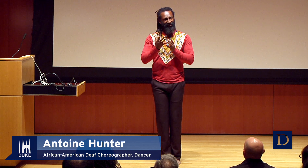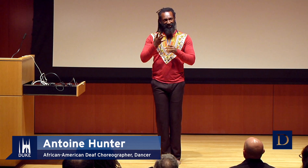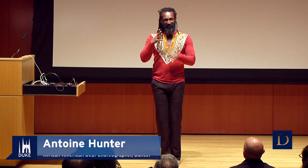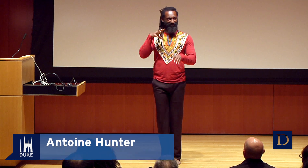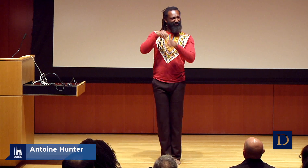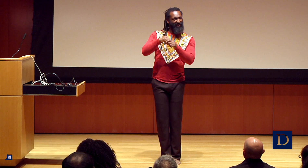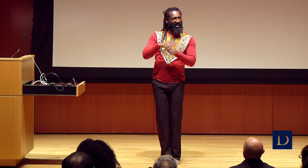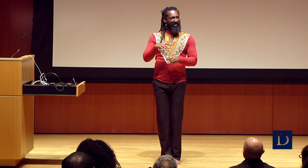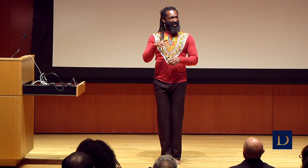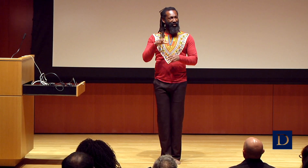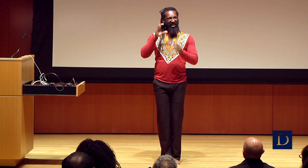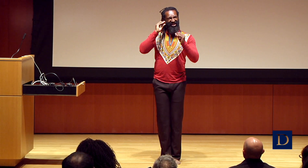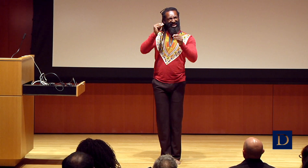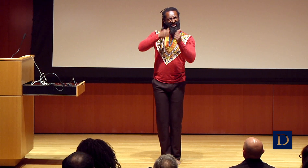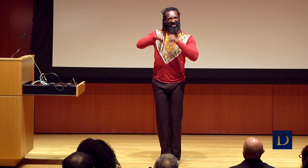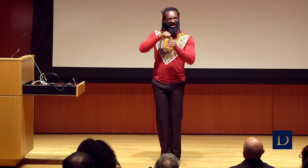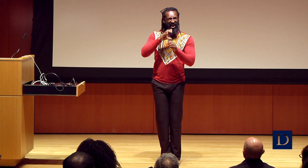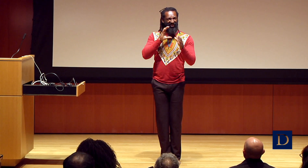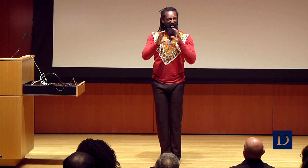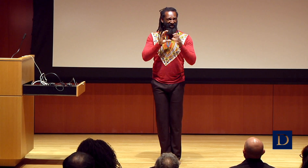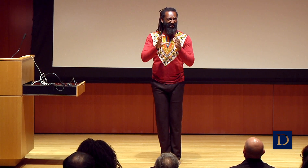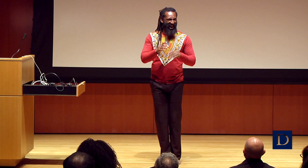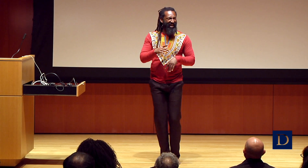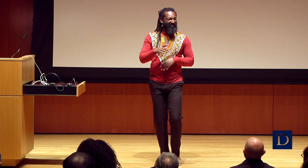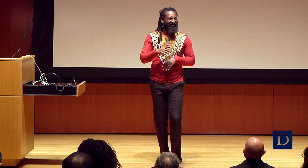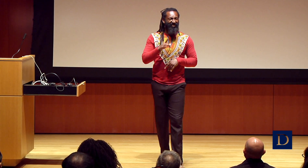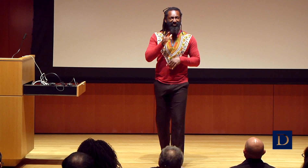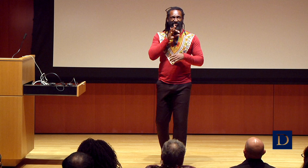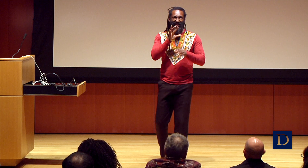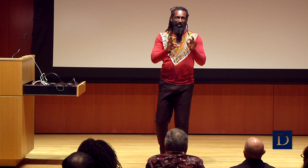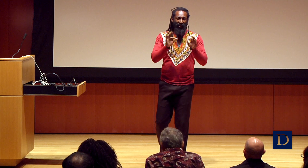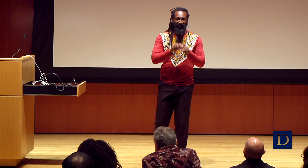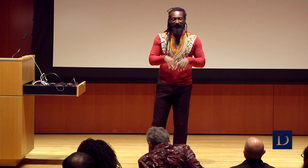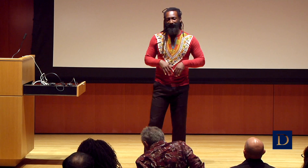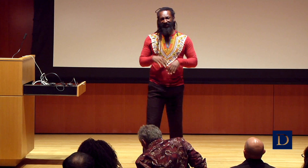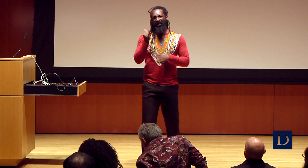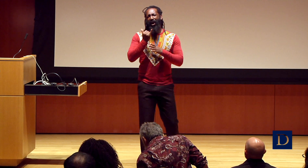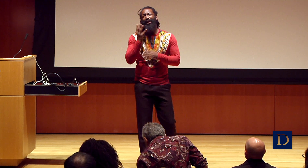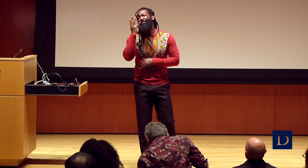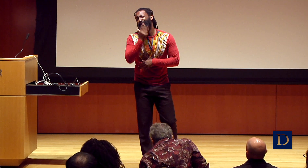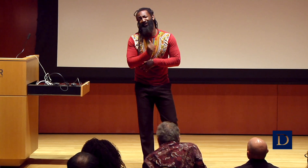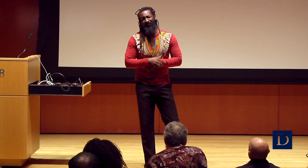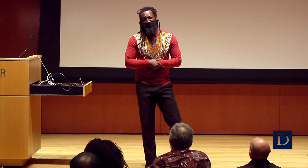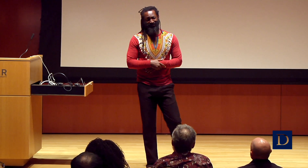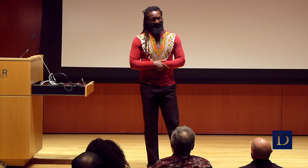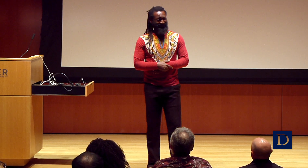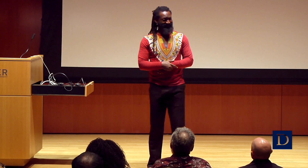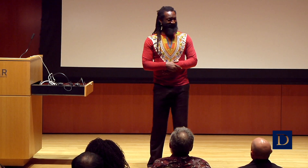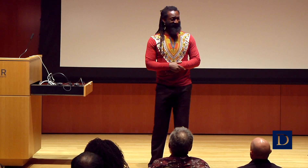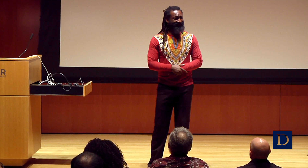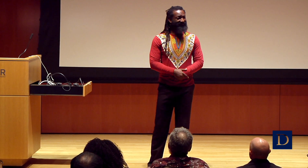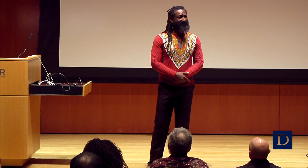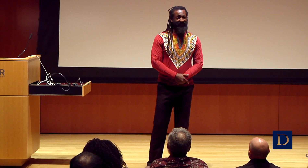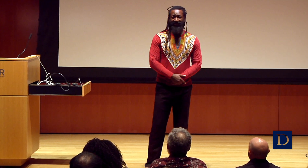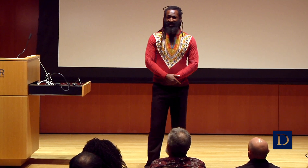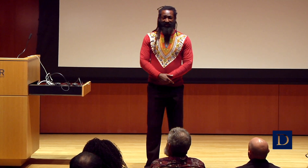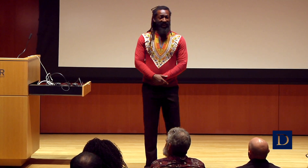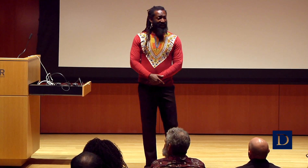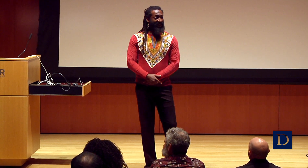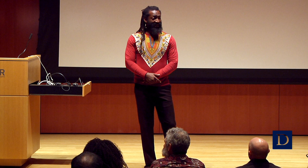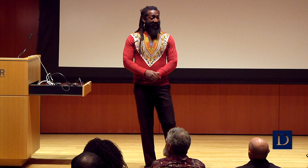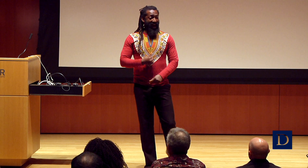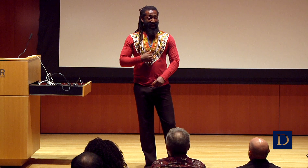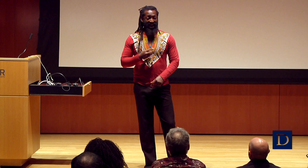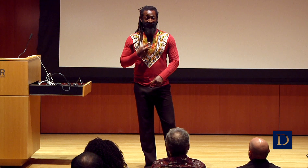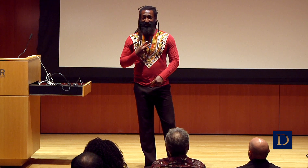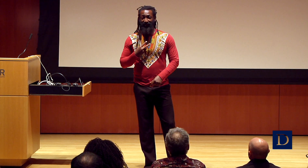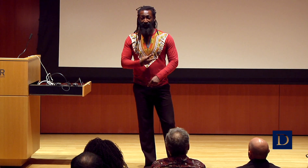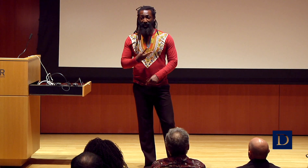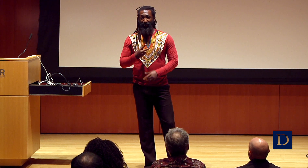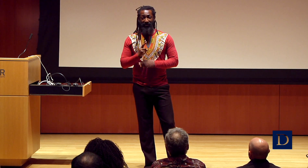Using art as a means of teaching communication, it’s really important. Art is beautiful.